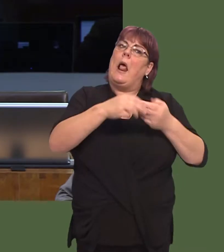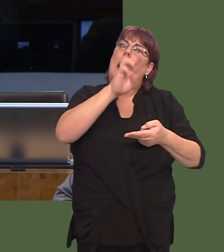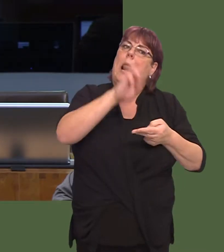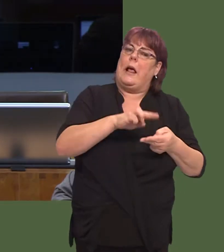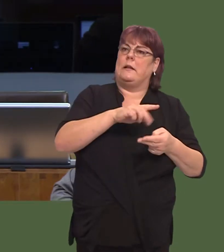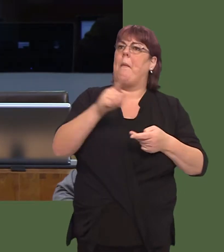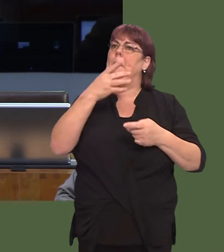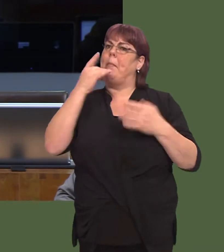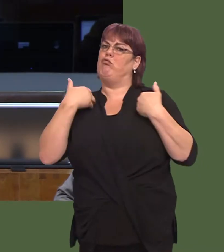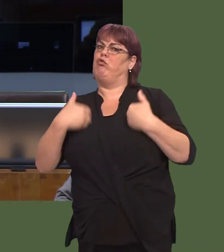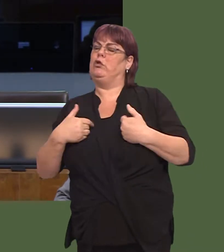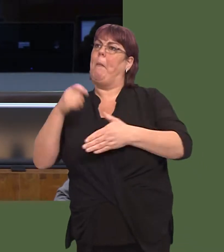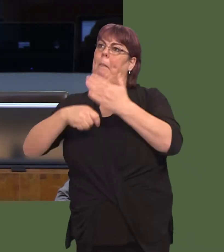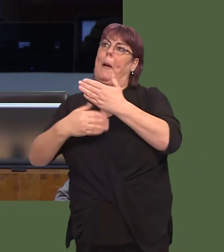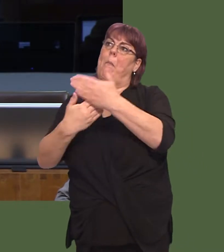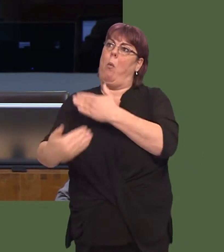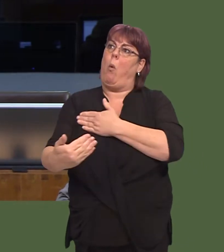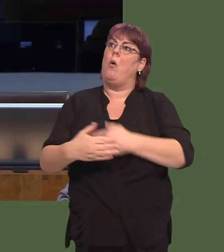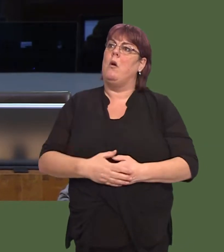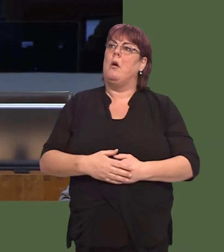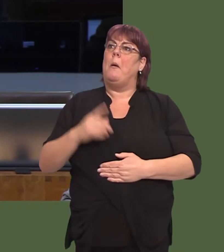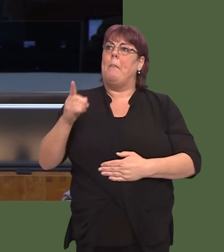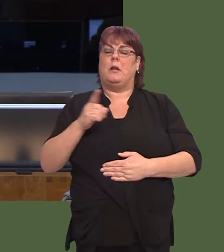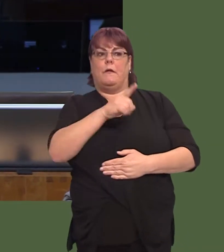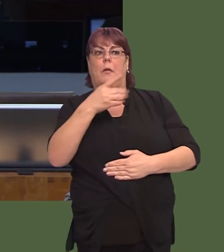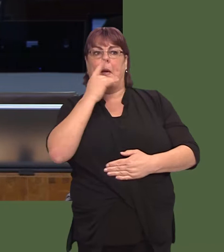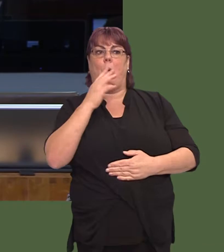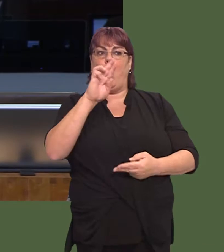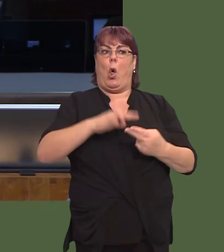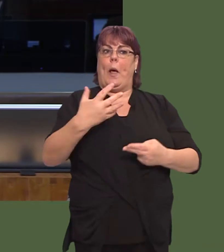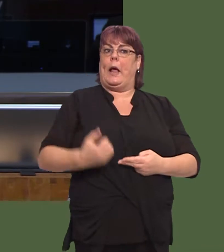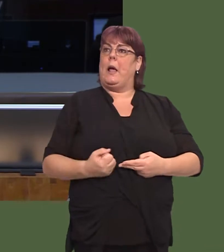but more of the alcohol that they do drink is cheaper brands, not more expensive brands,